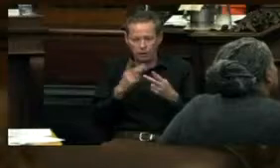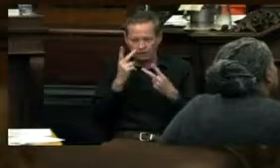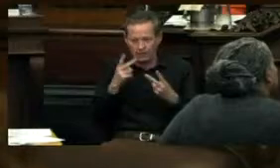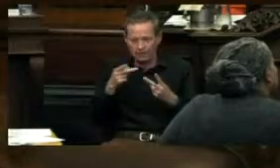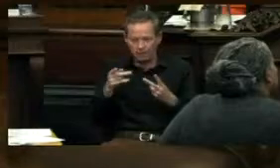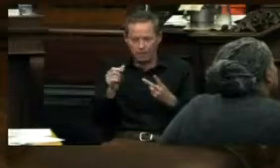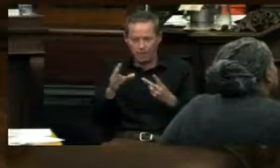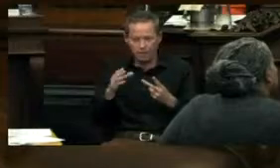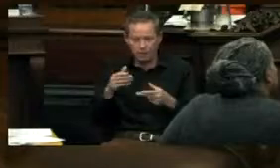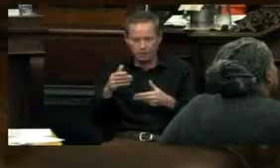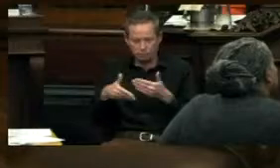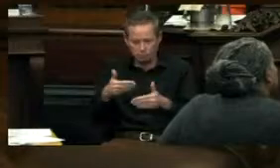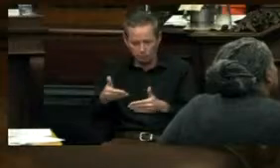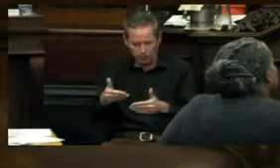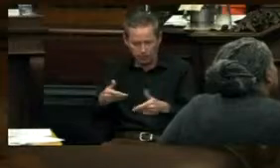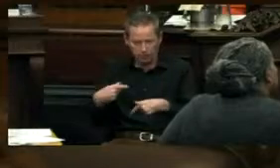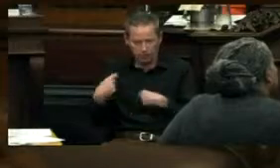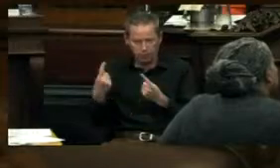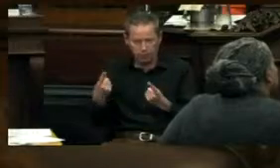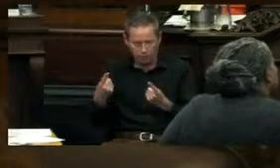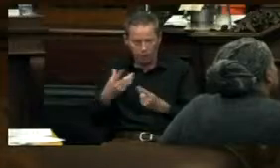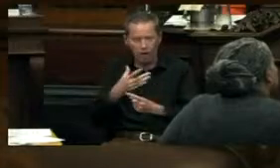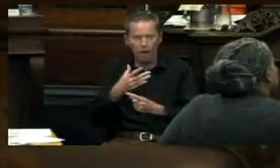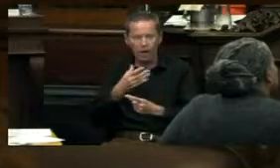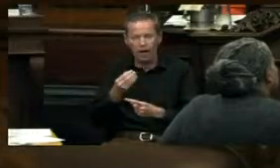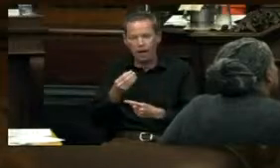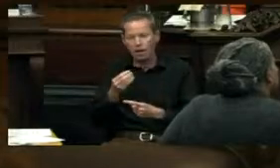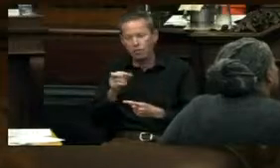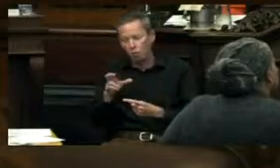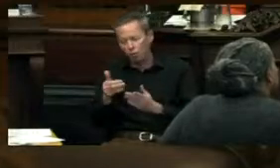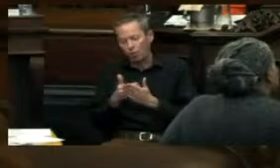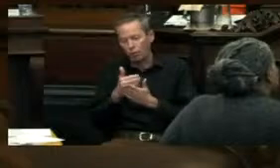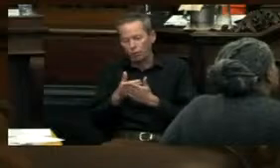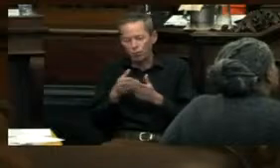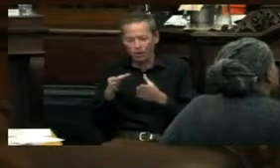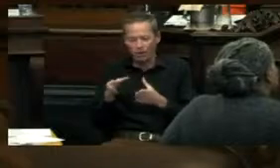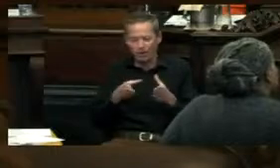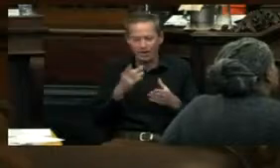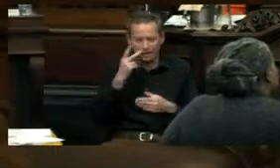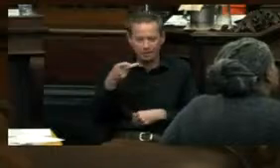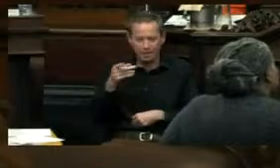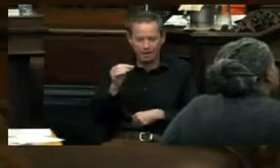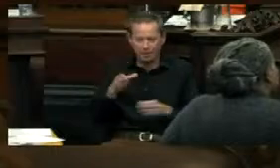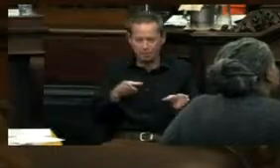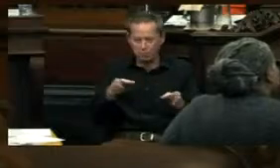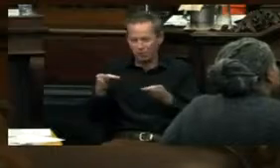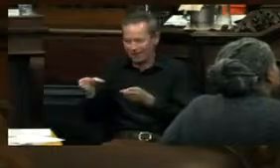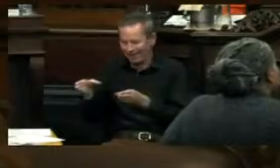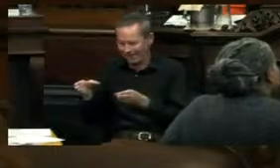commitment to PAB based on the direction that I've seen PAB